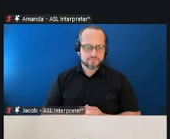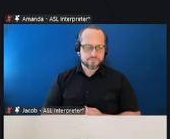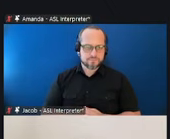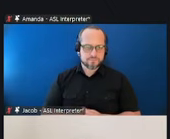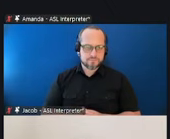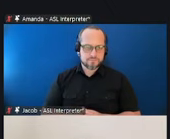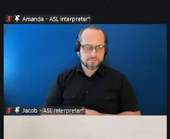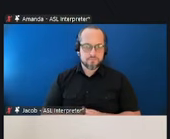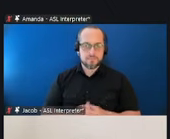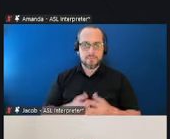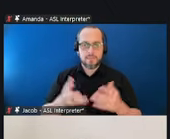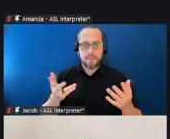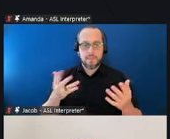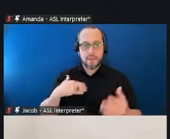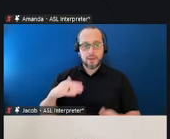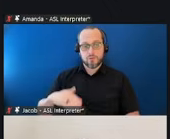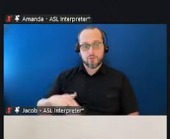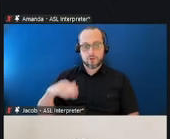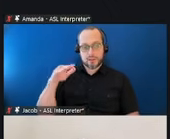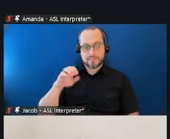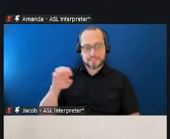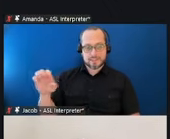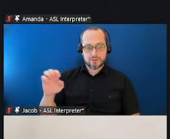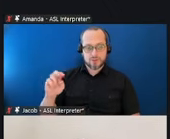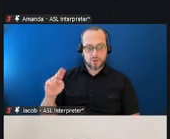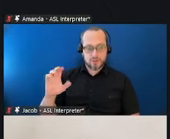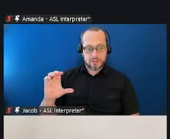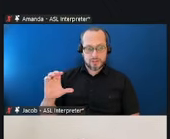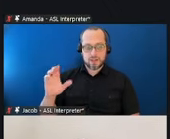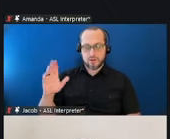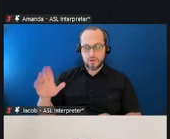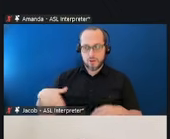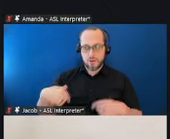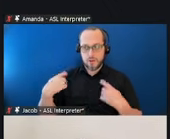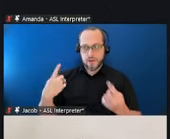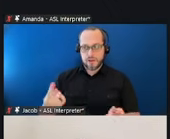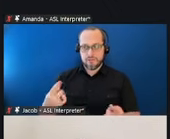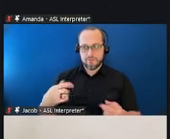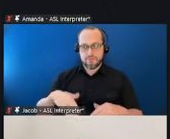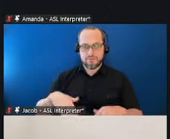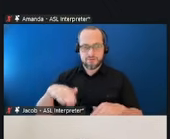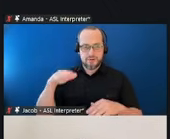So, I grew up in eastern North Carolina. Spent my whole life here in the rural parts of North